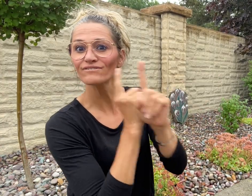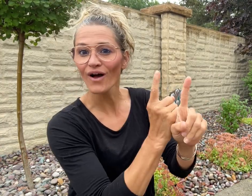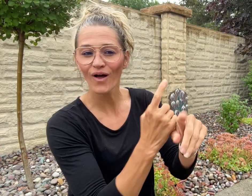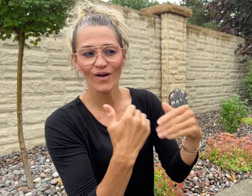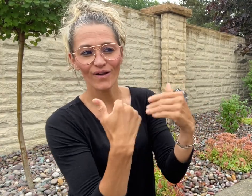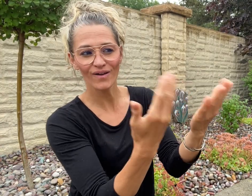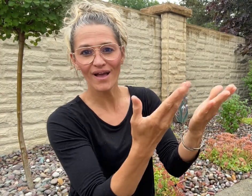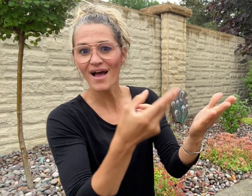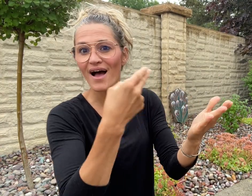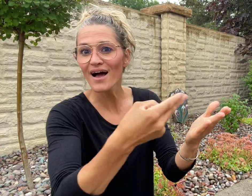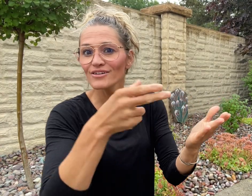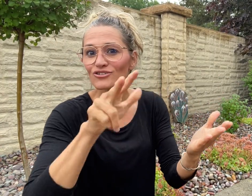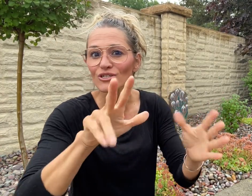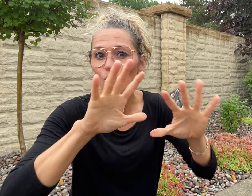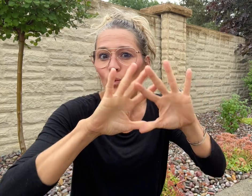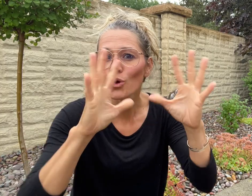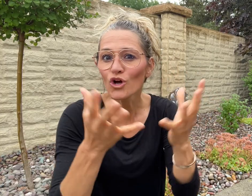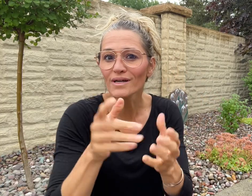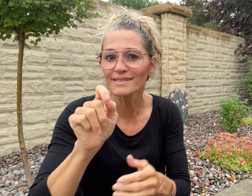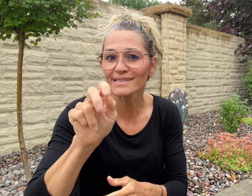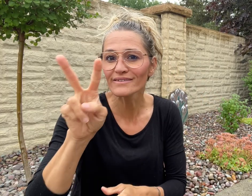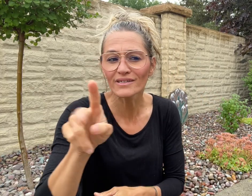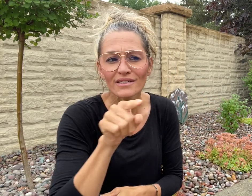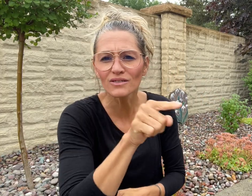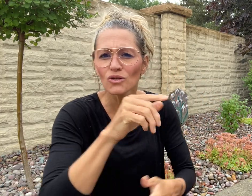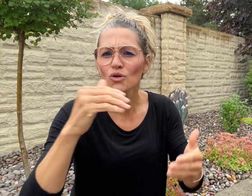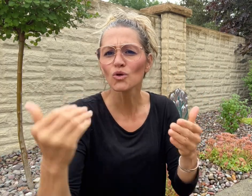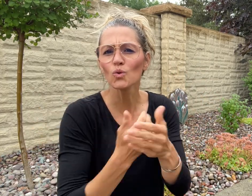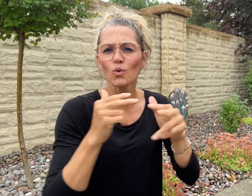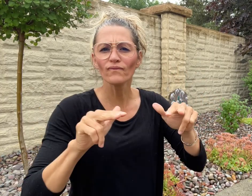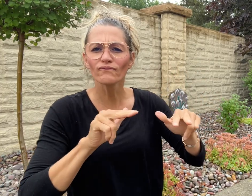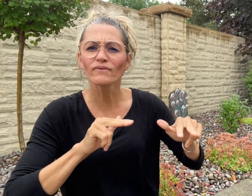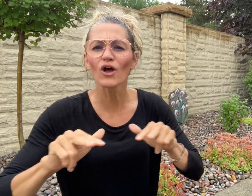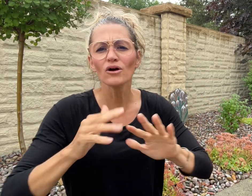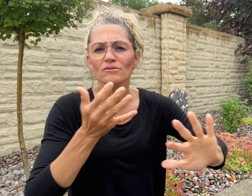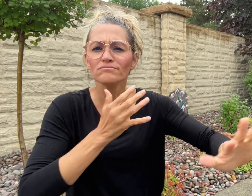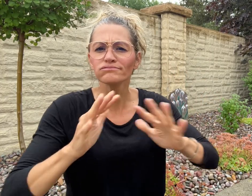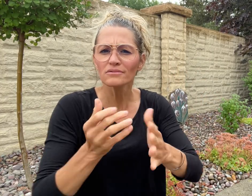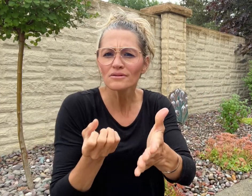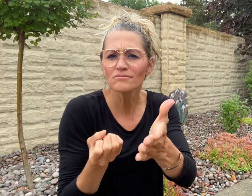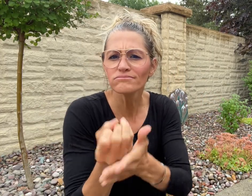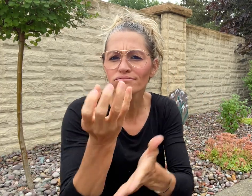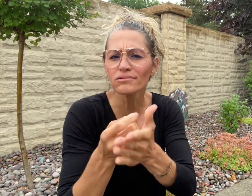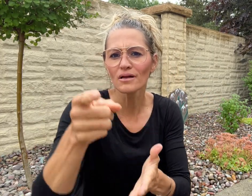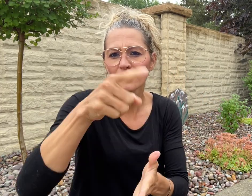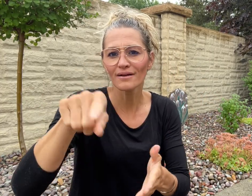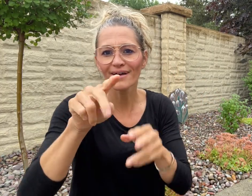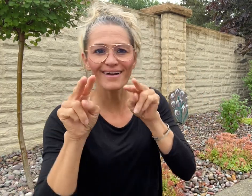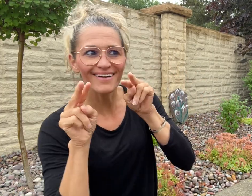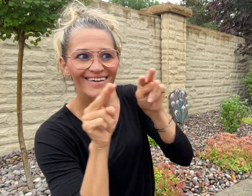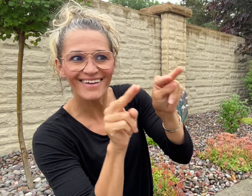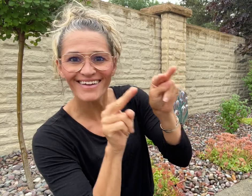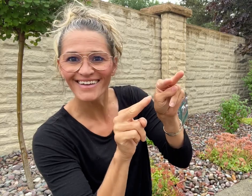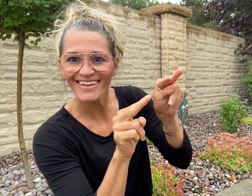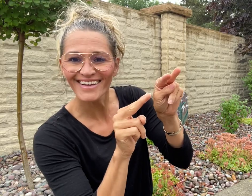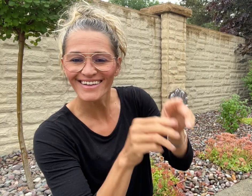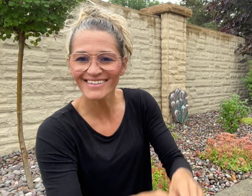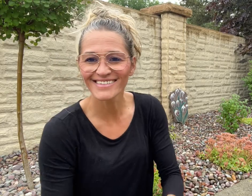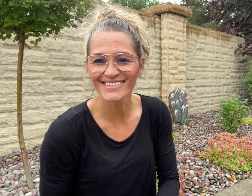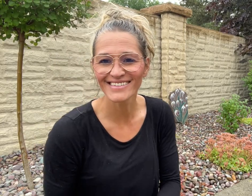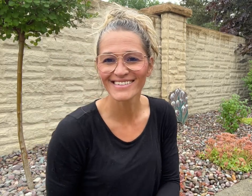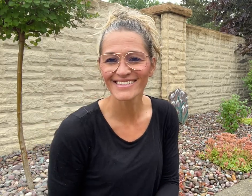H3 World TV to get new video updates!